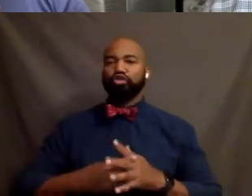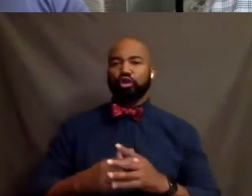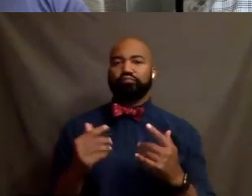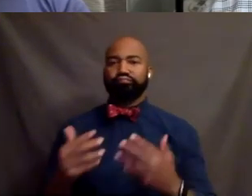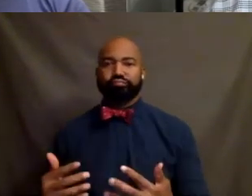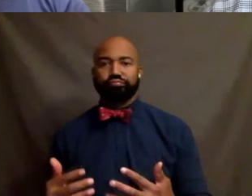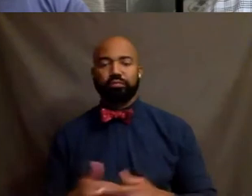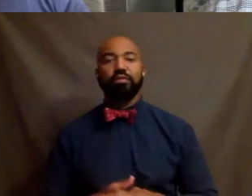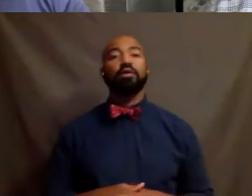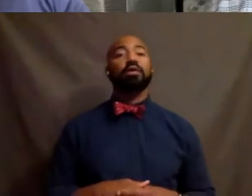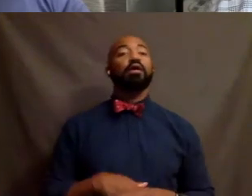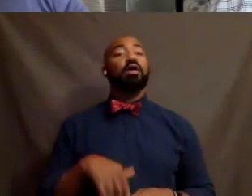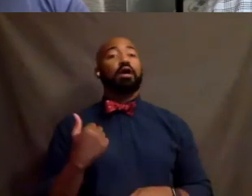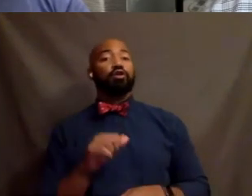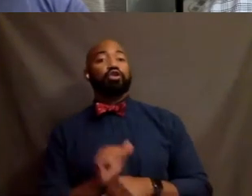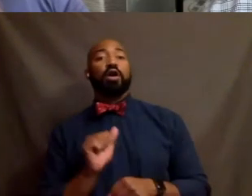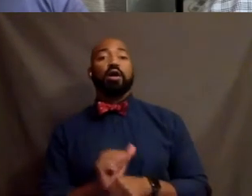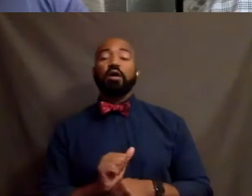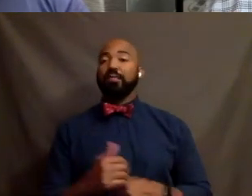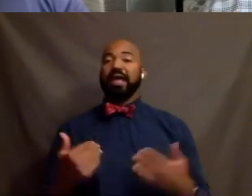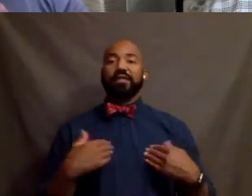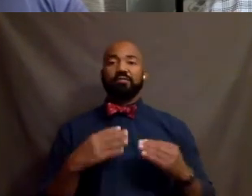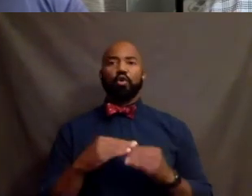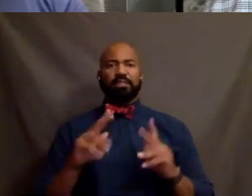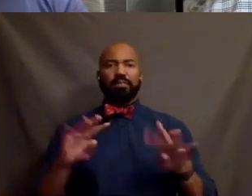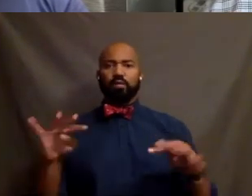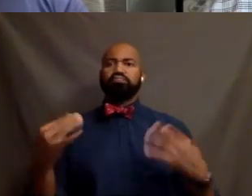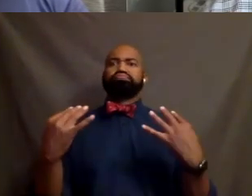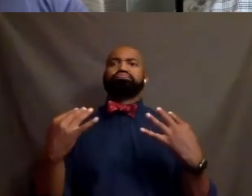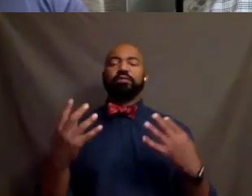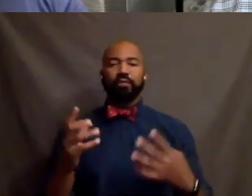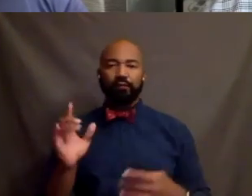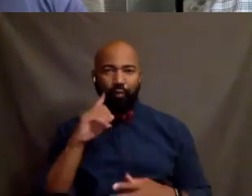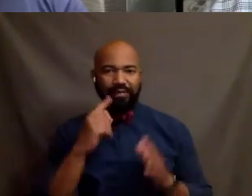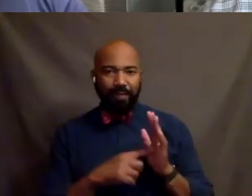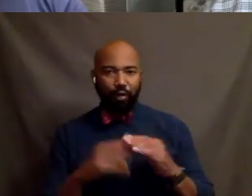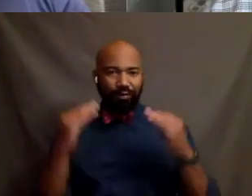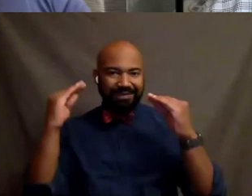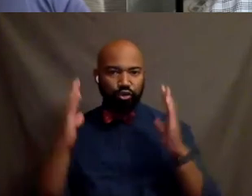public facing job like a teacher and that I think is a very complicated situation as well for them.